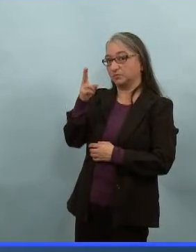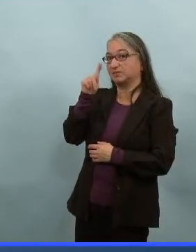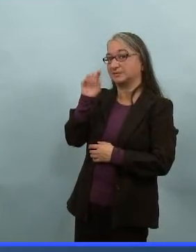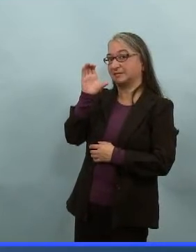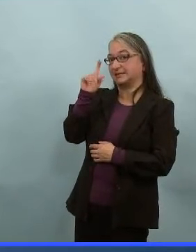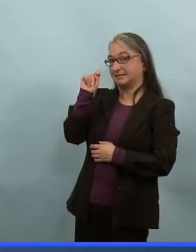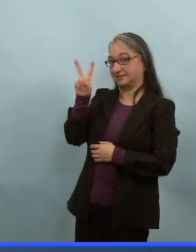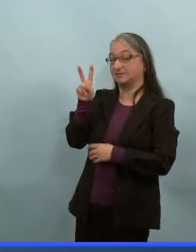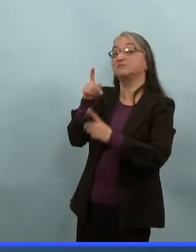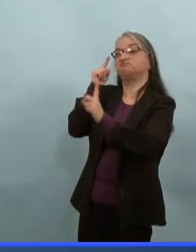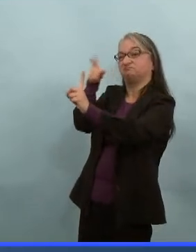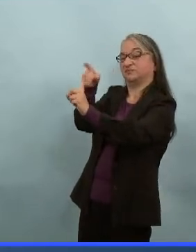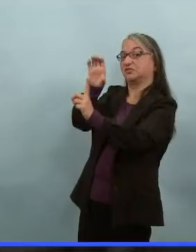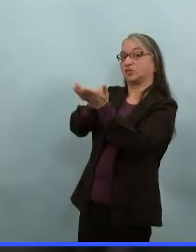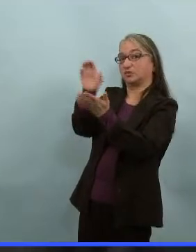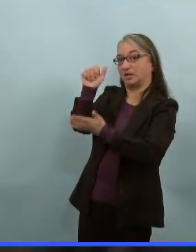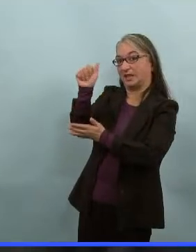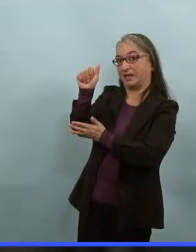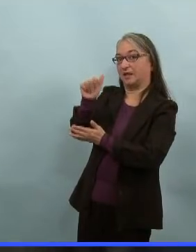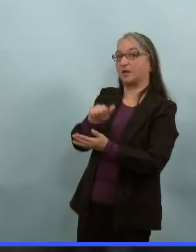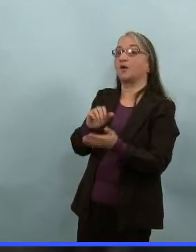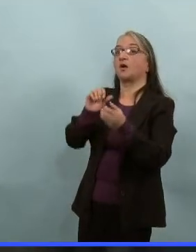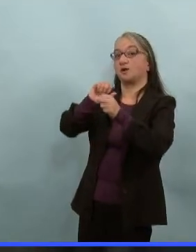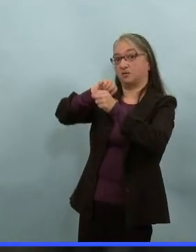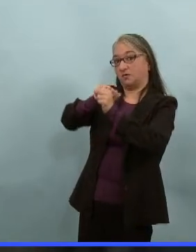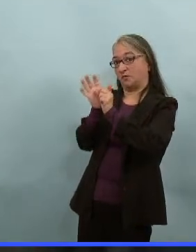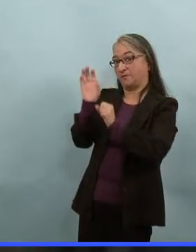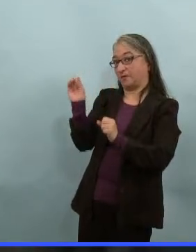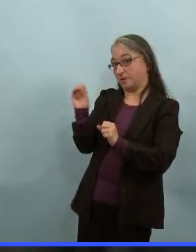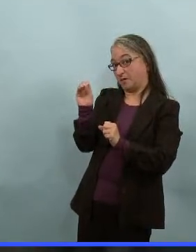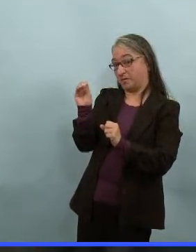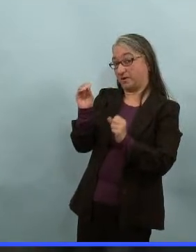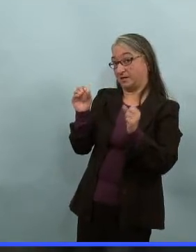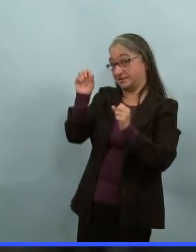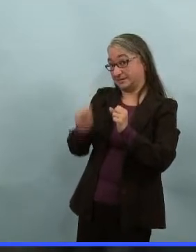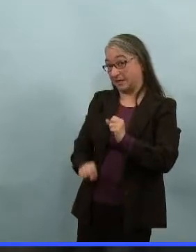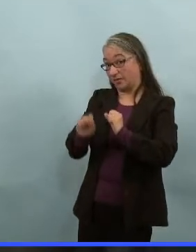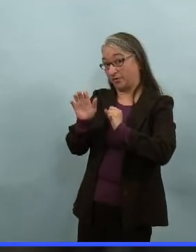widely in southern health yet just given the lower vaccine uptake in that health region